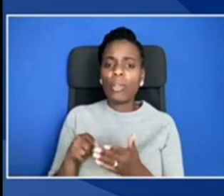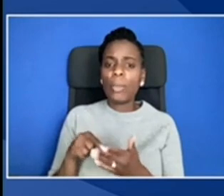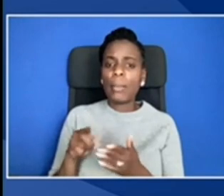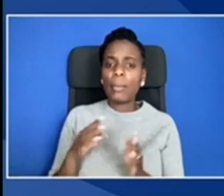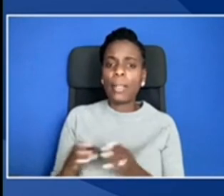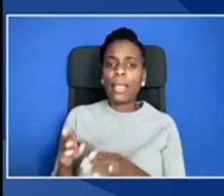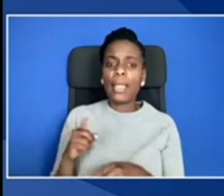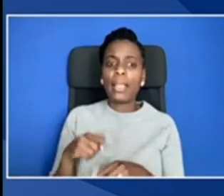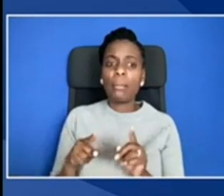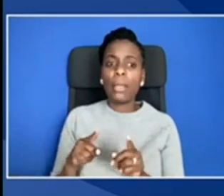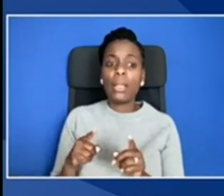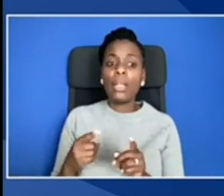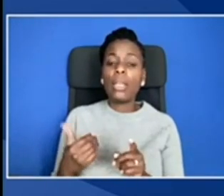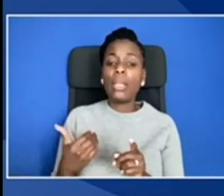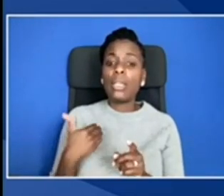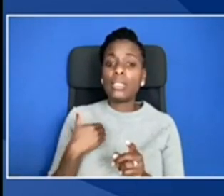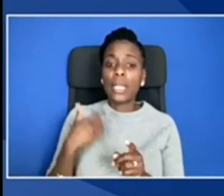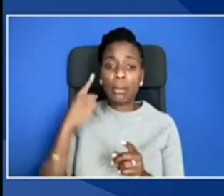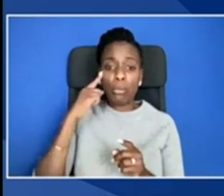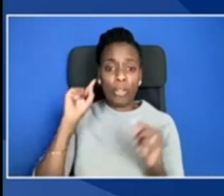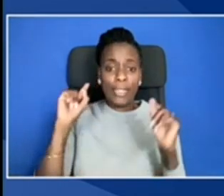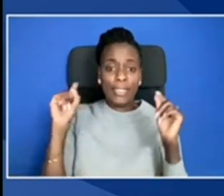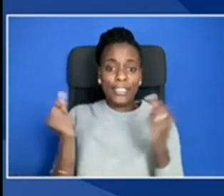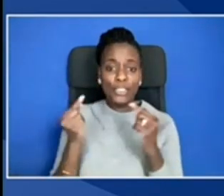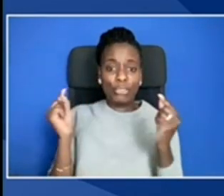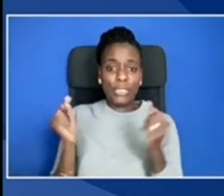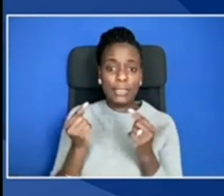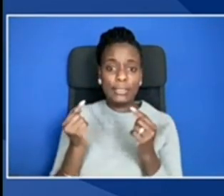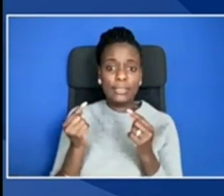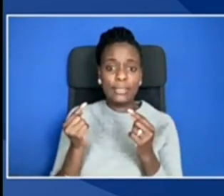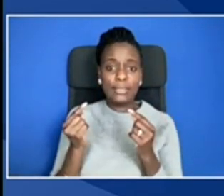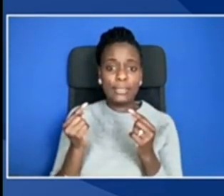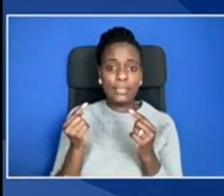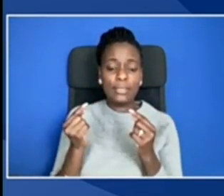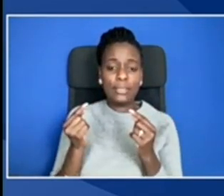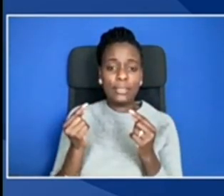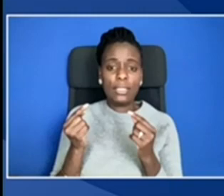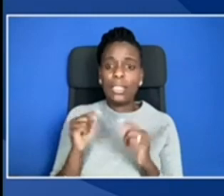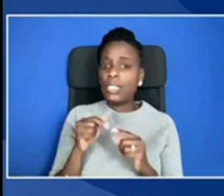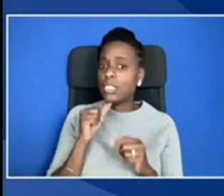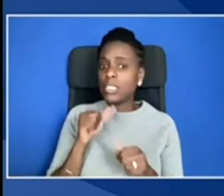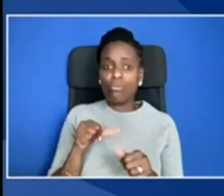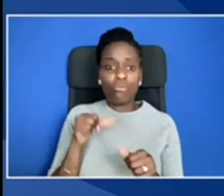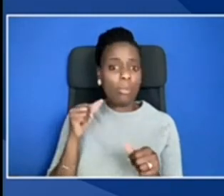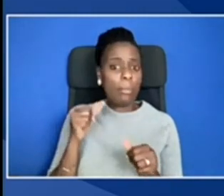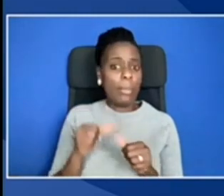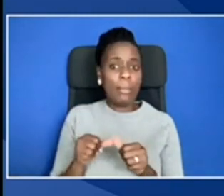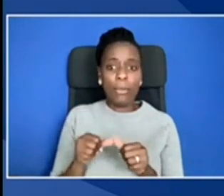brain injury. So she didn't remember that she had to